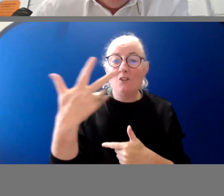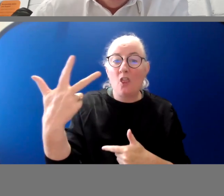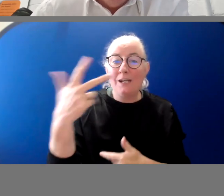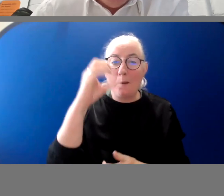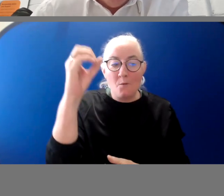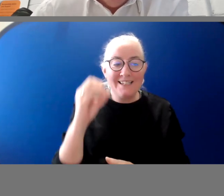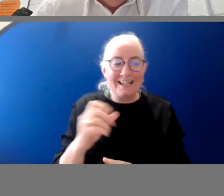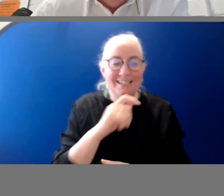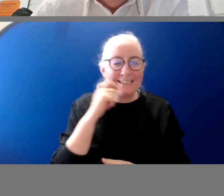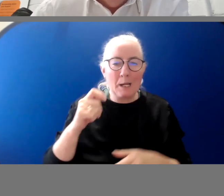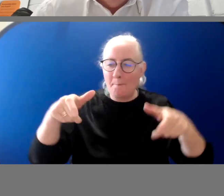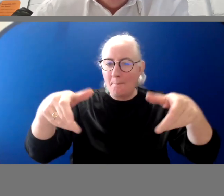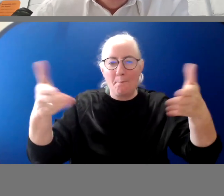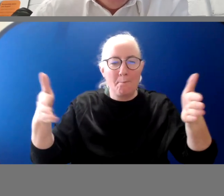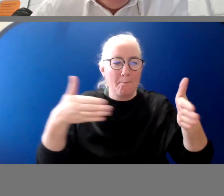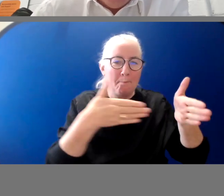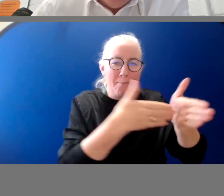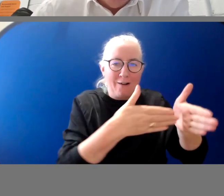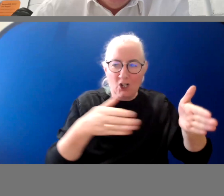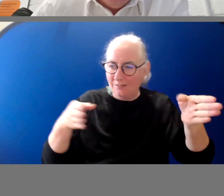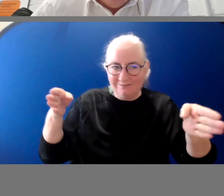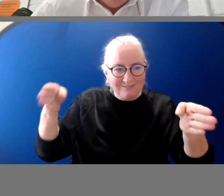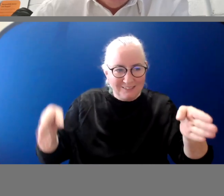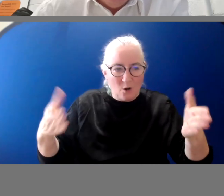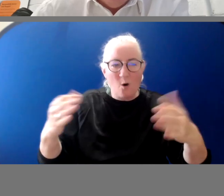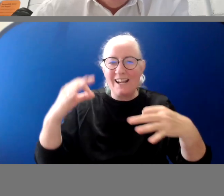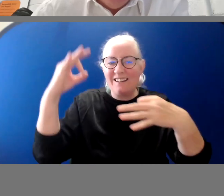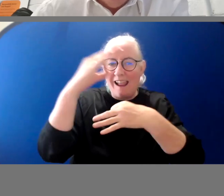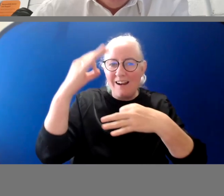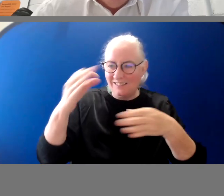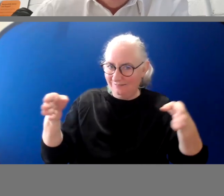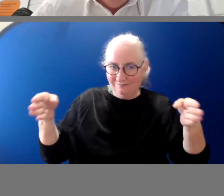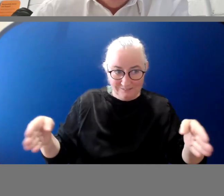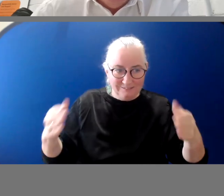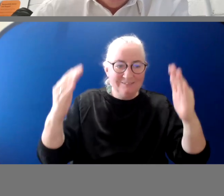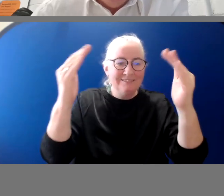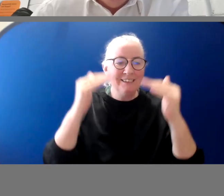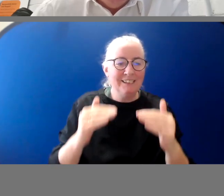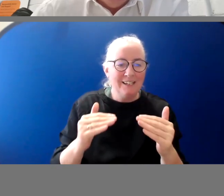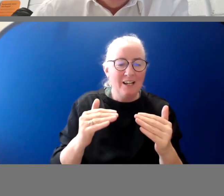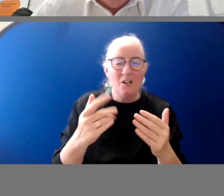barriers are guarding outside the doors and again 27% have suggested glaze manifestation